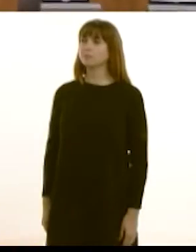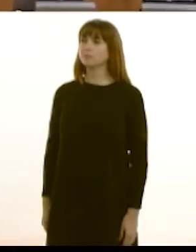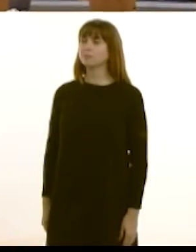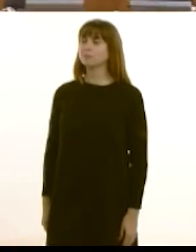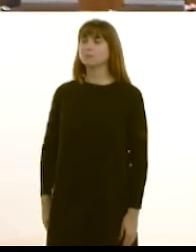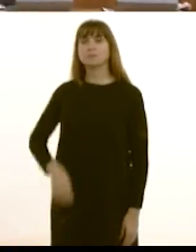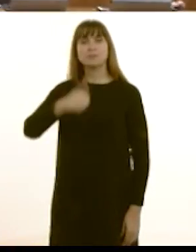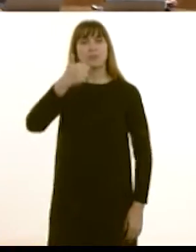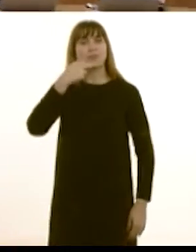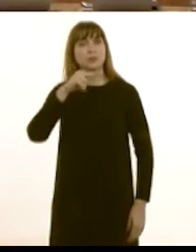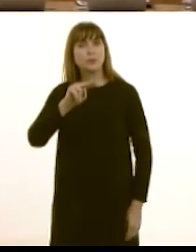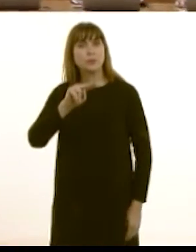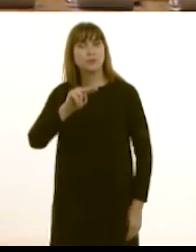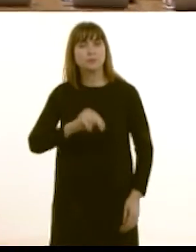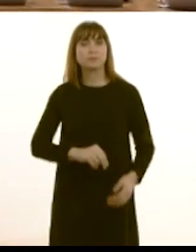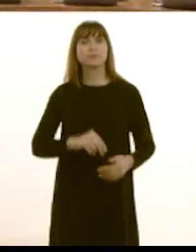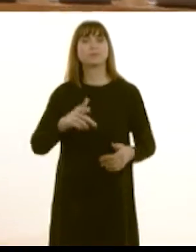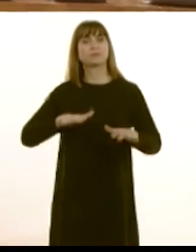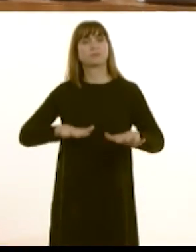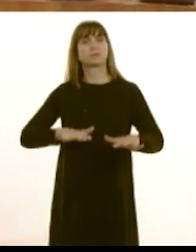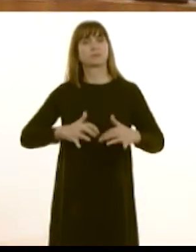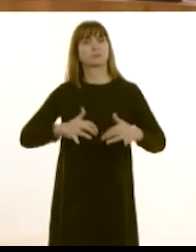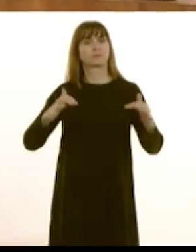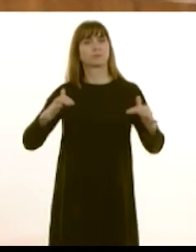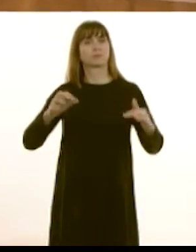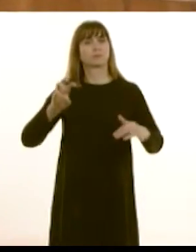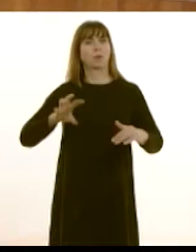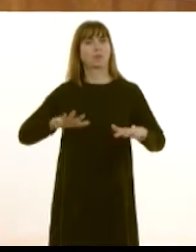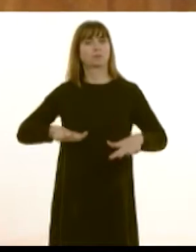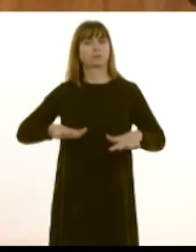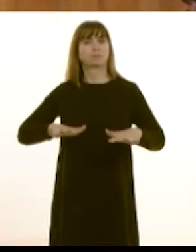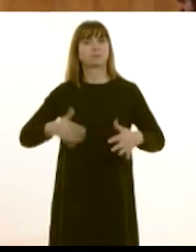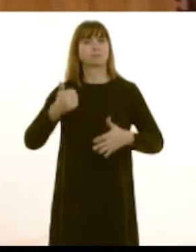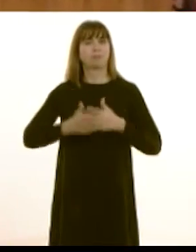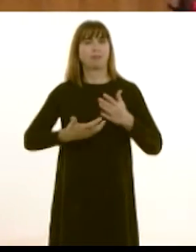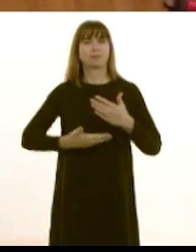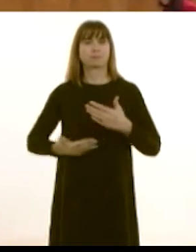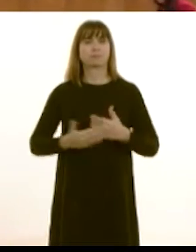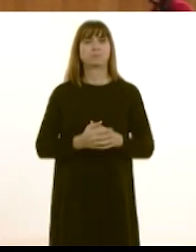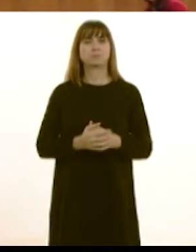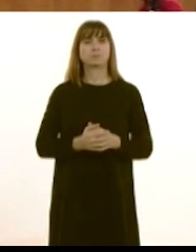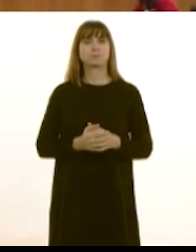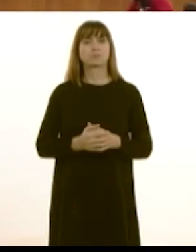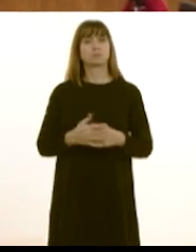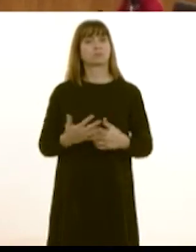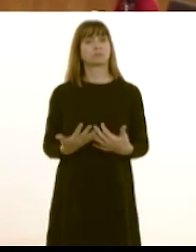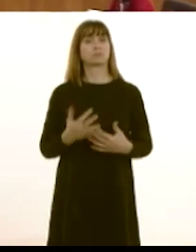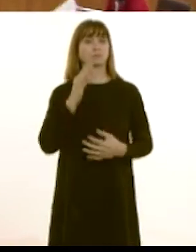Y Llywydd / The Presiding Officer: Good afternoon. The National Assembly for Wales is now in session. Y Llywydd / The Presiding Officer: The first item this afternoon is questions to the First